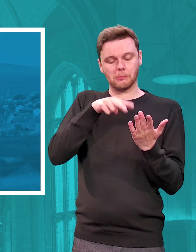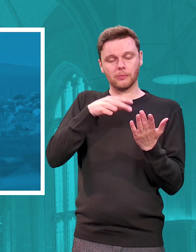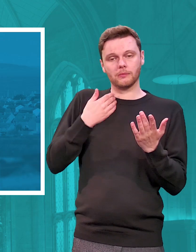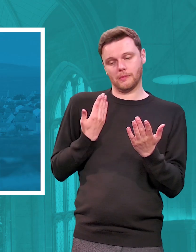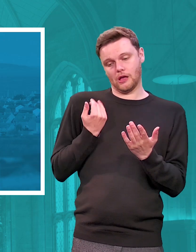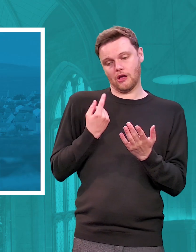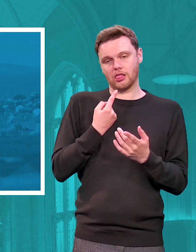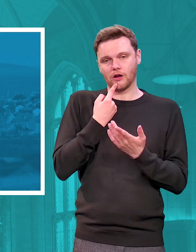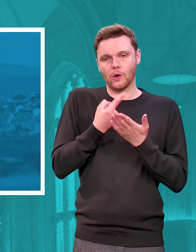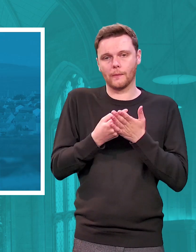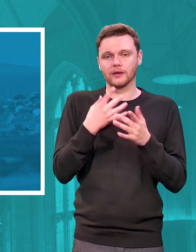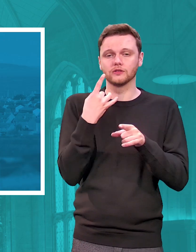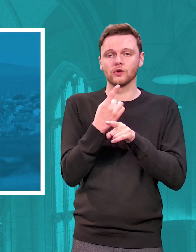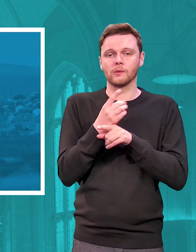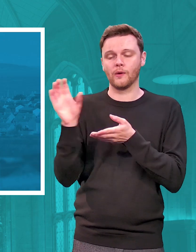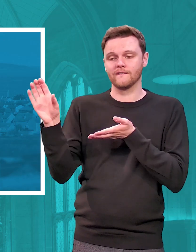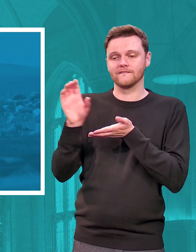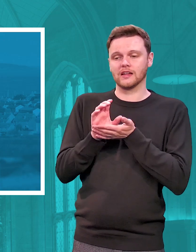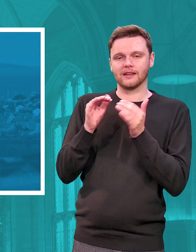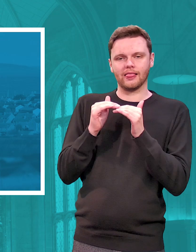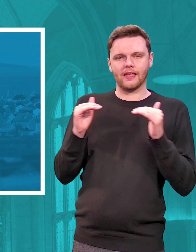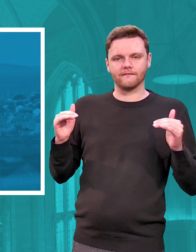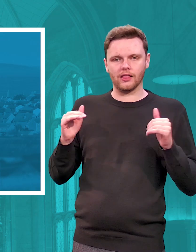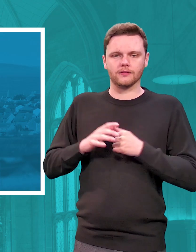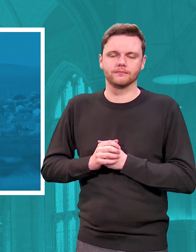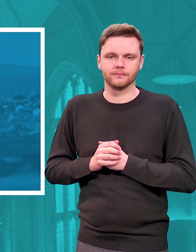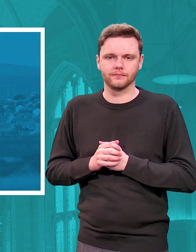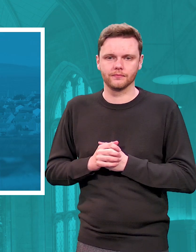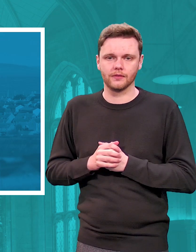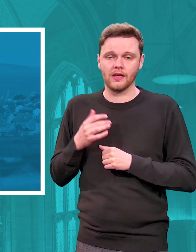about the funding levels and that without exception,